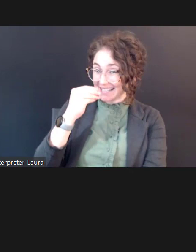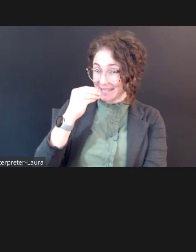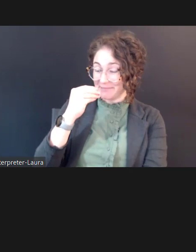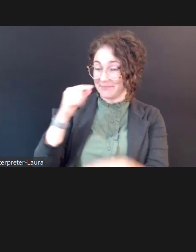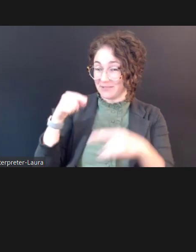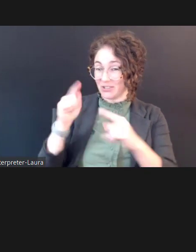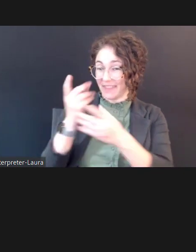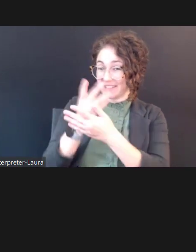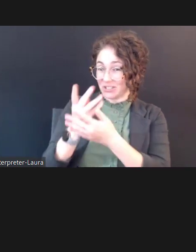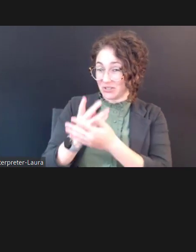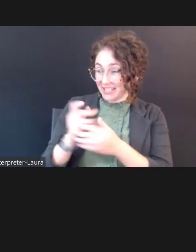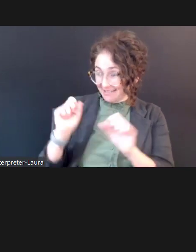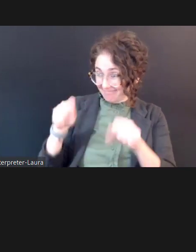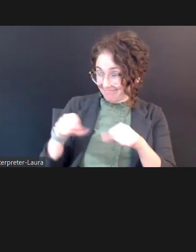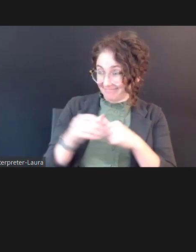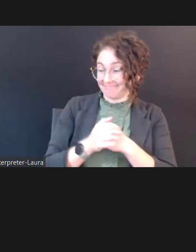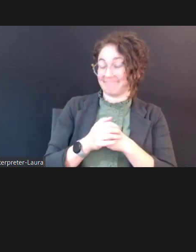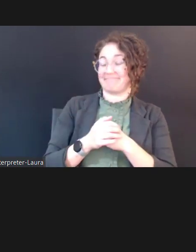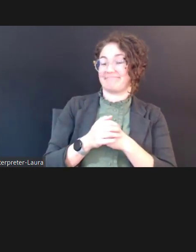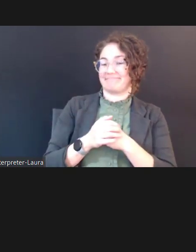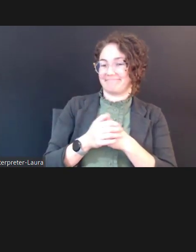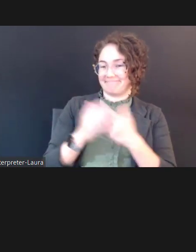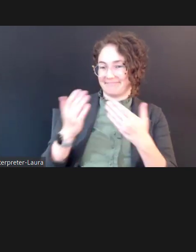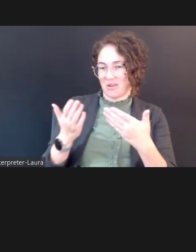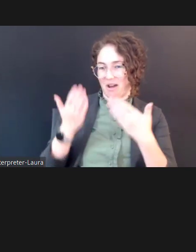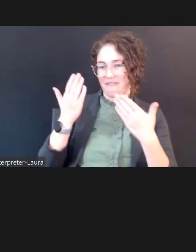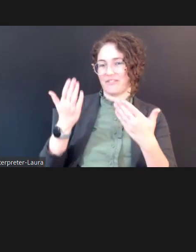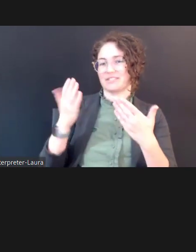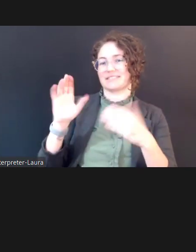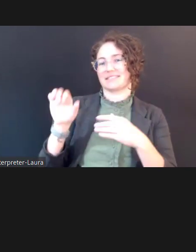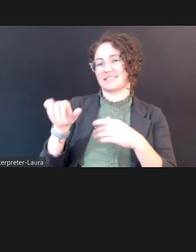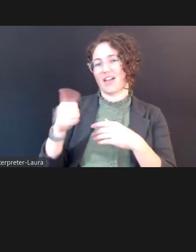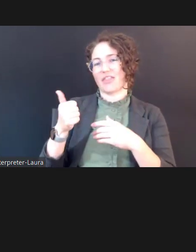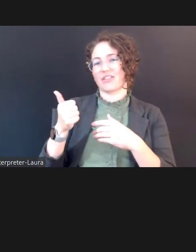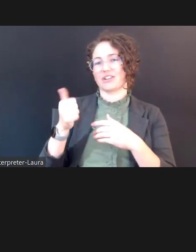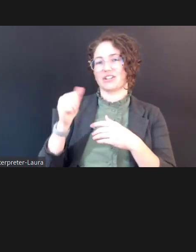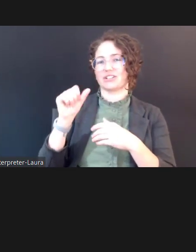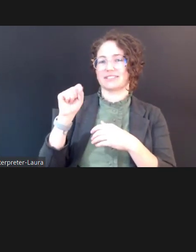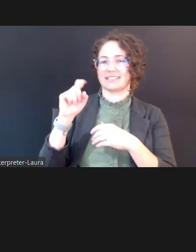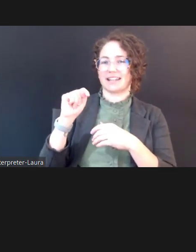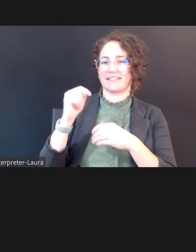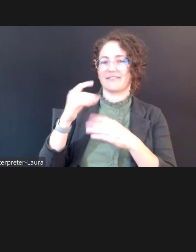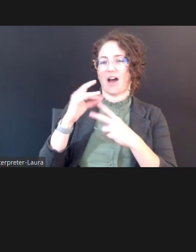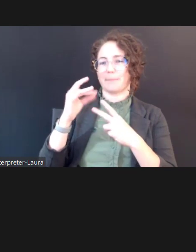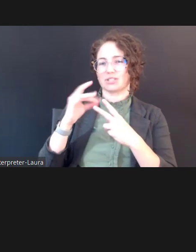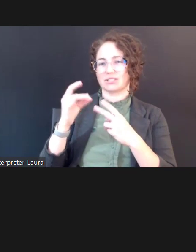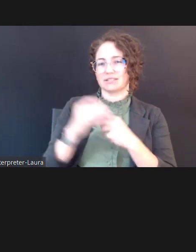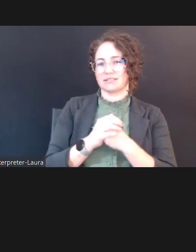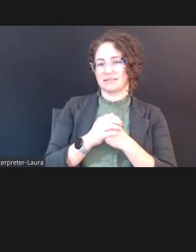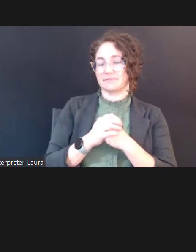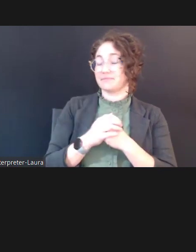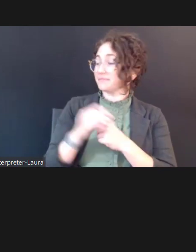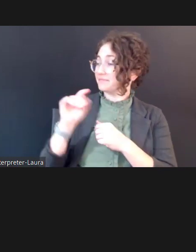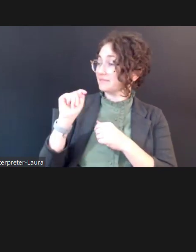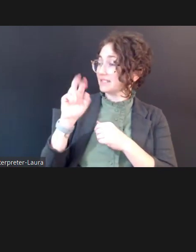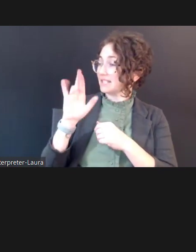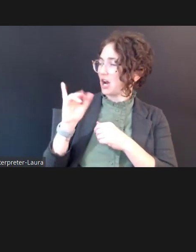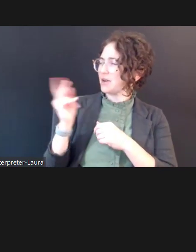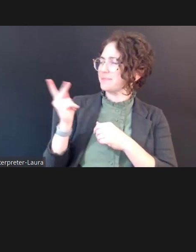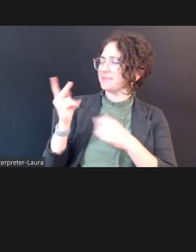conducted and that offers a whole other set of options. So,ar they, let's walk through how the OAE screening procedure works.